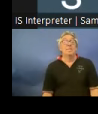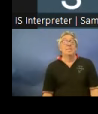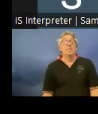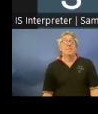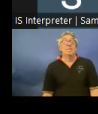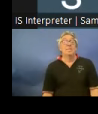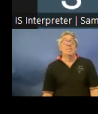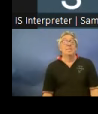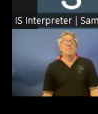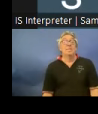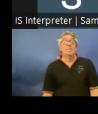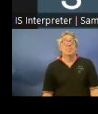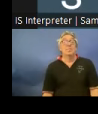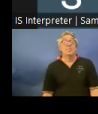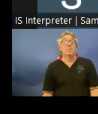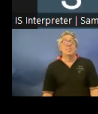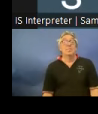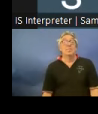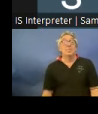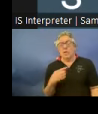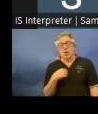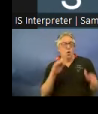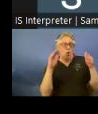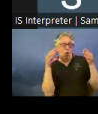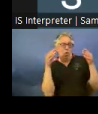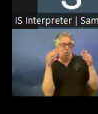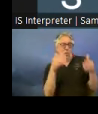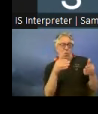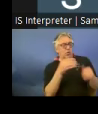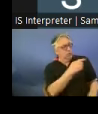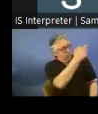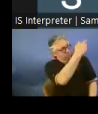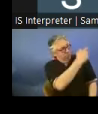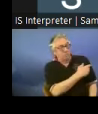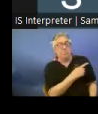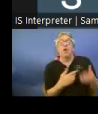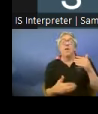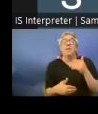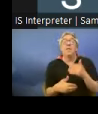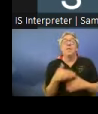I will focus on the younger disability one for the sake of time, but if you have questions